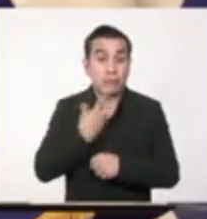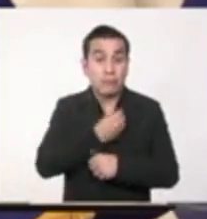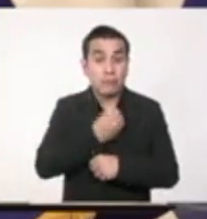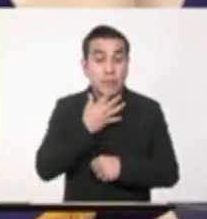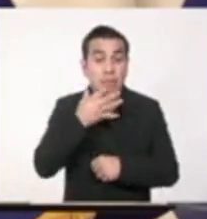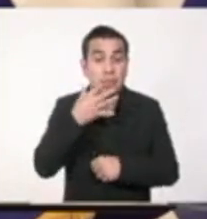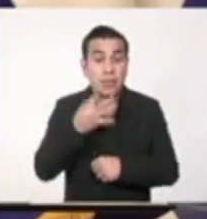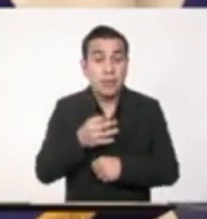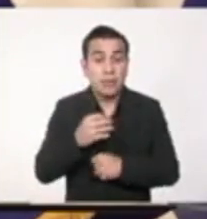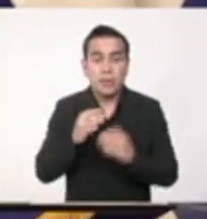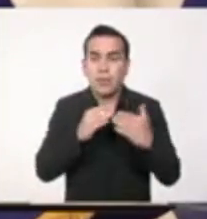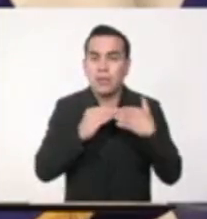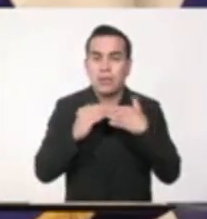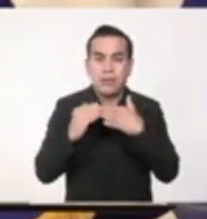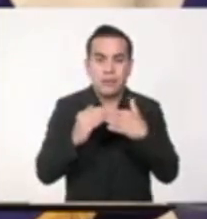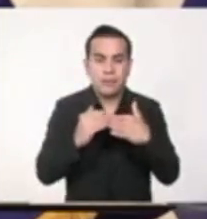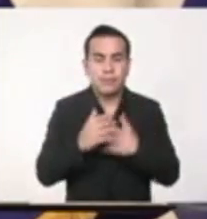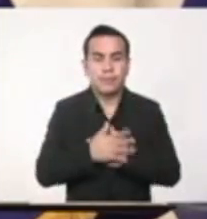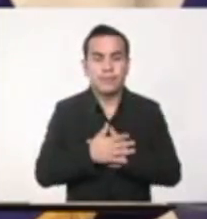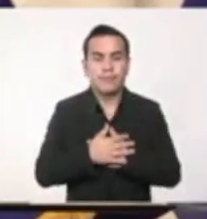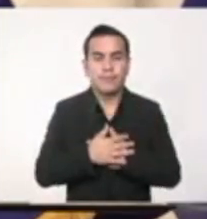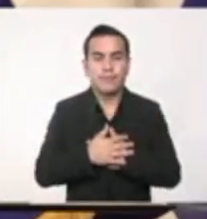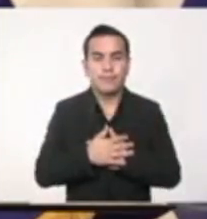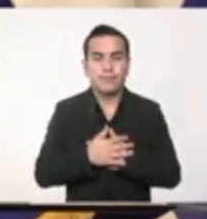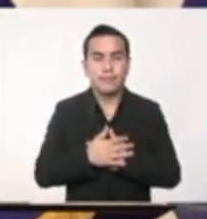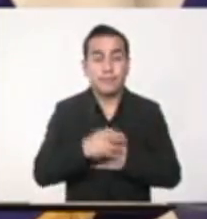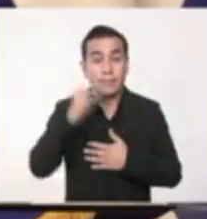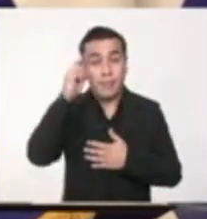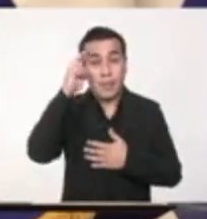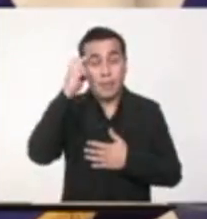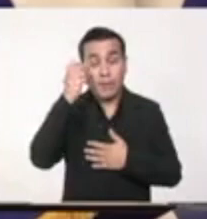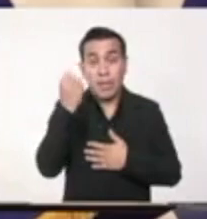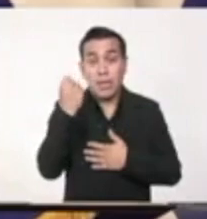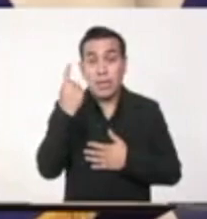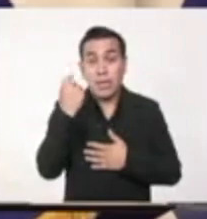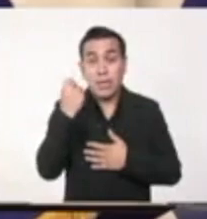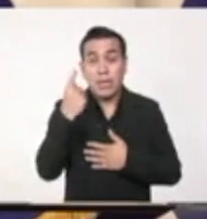whimsical interpretation, is that we believe not, that it is the